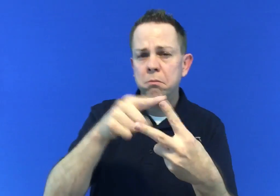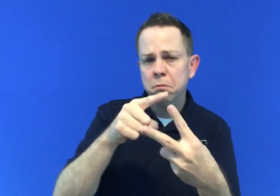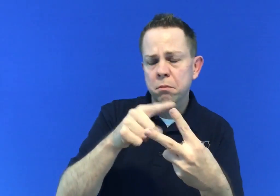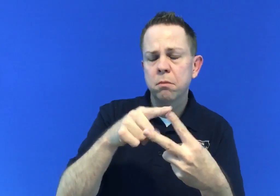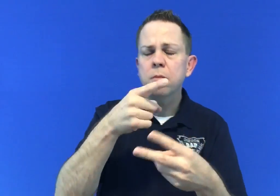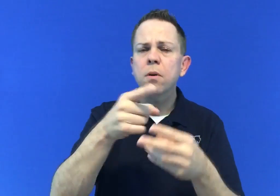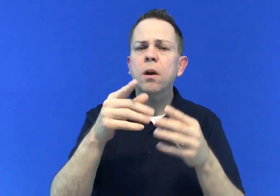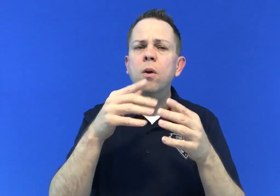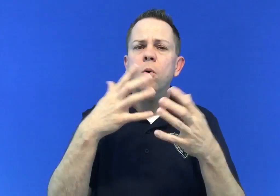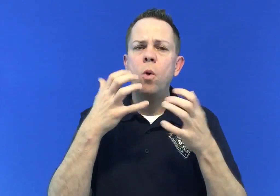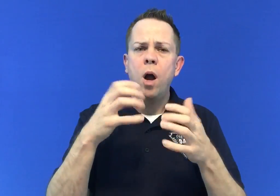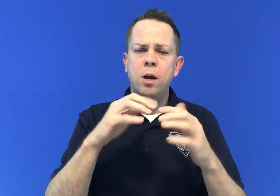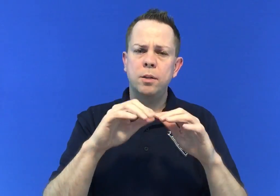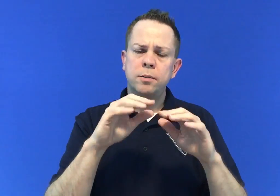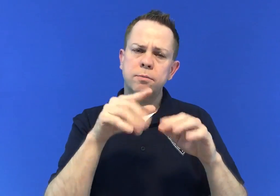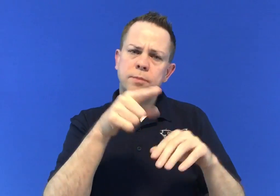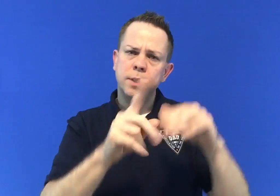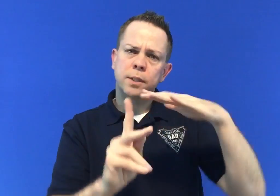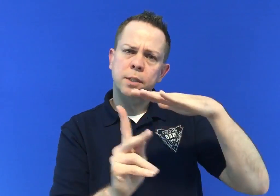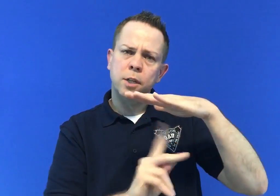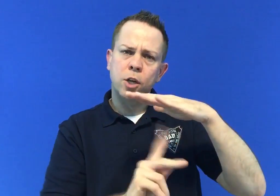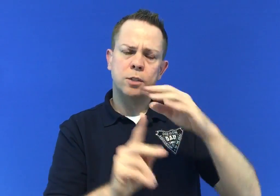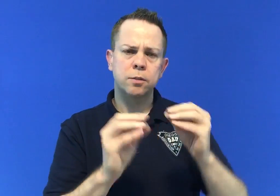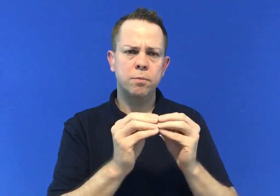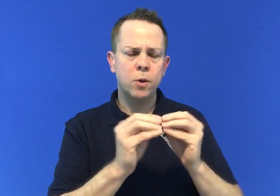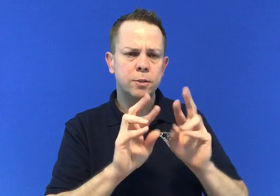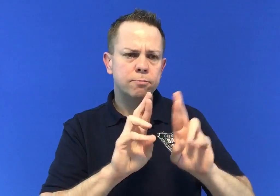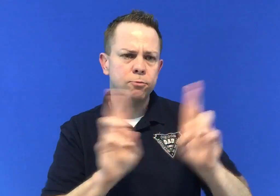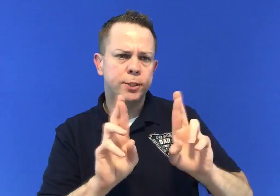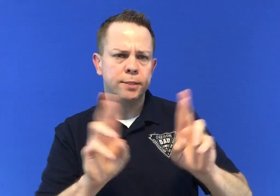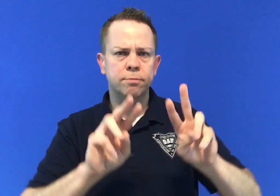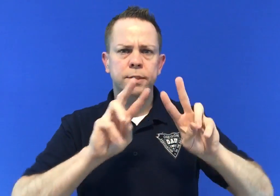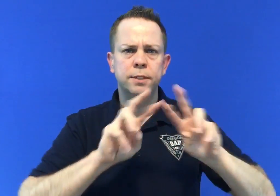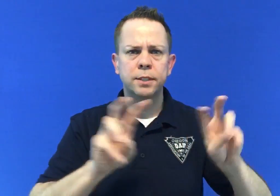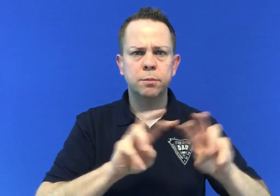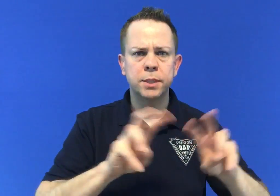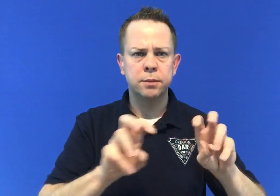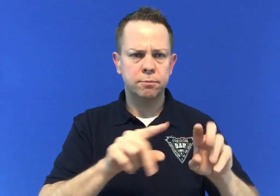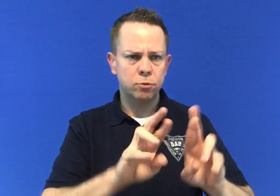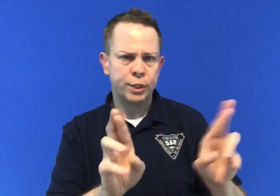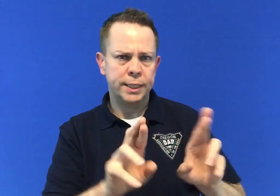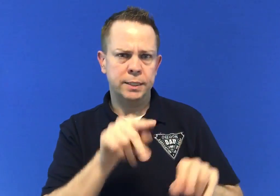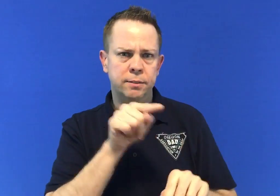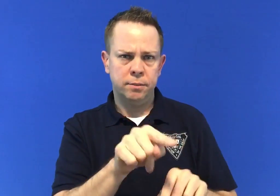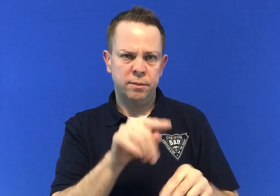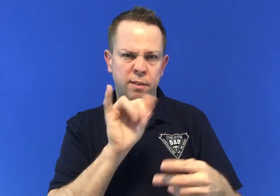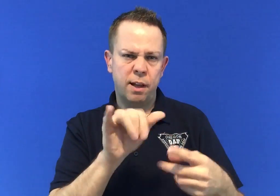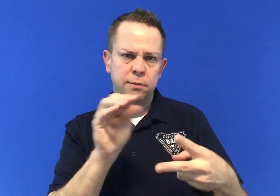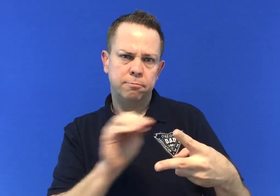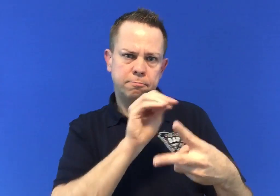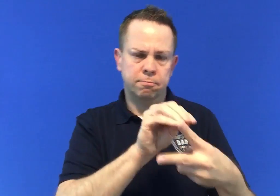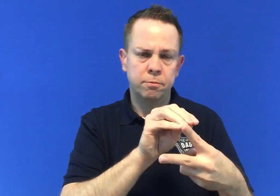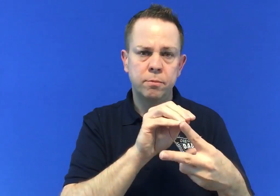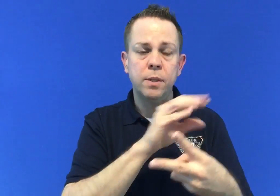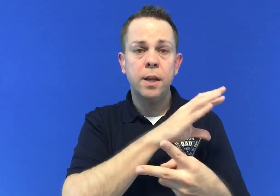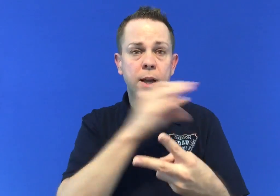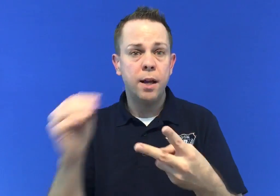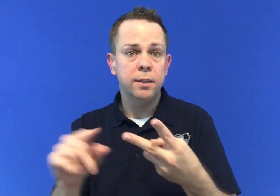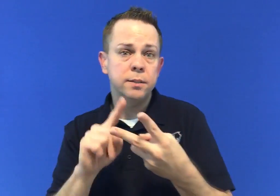to update kindergarten readiness assessments,